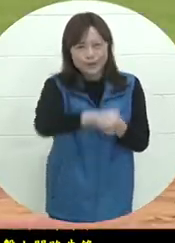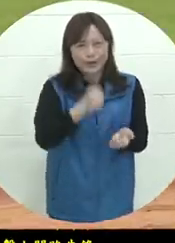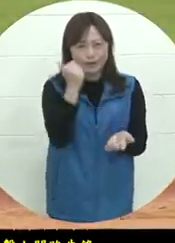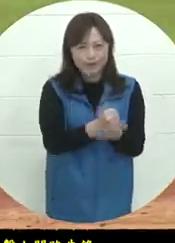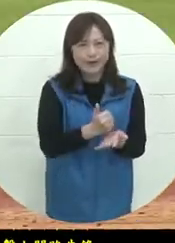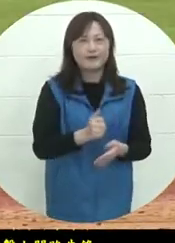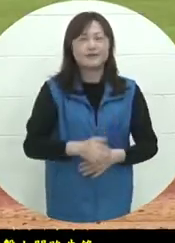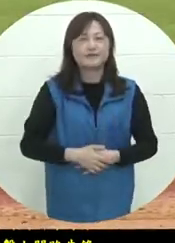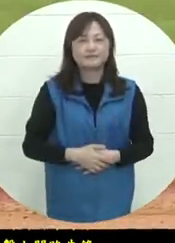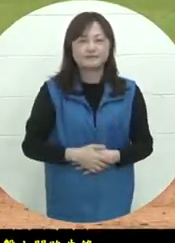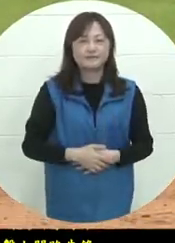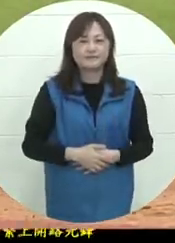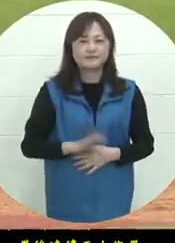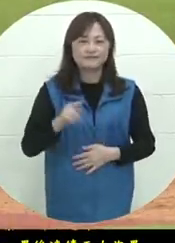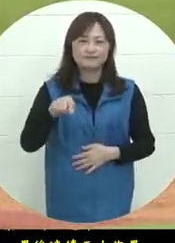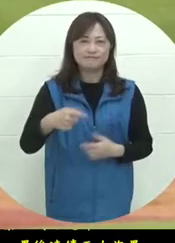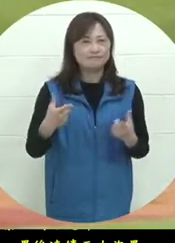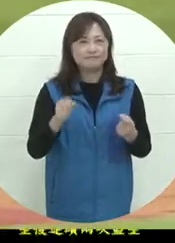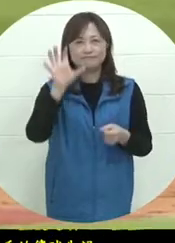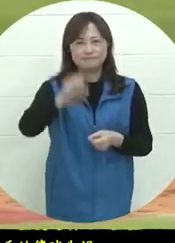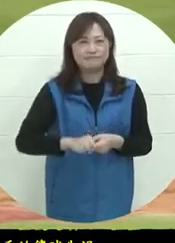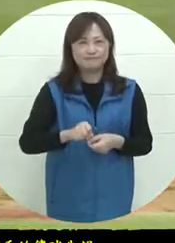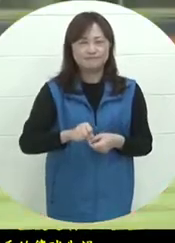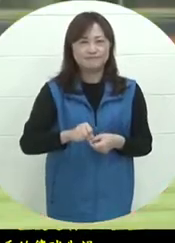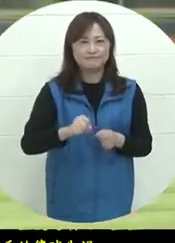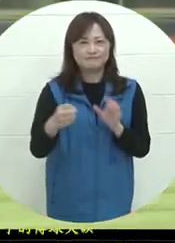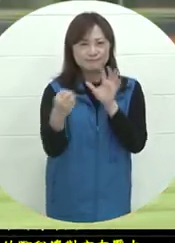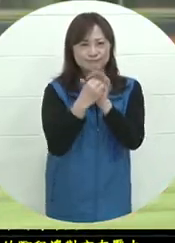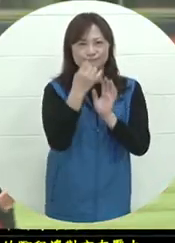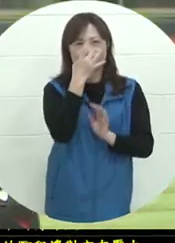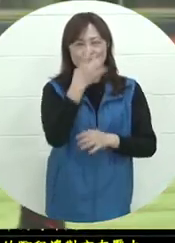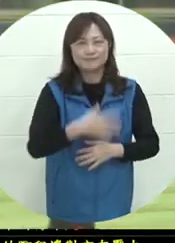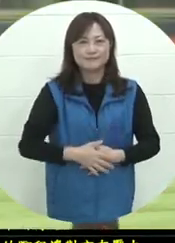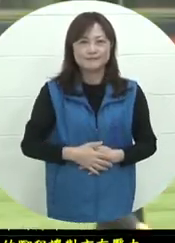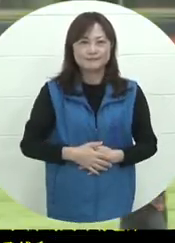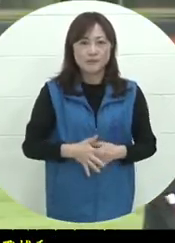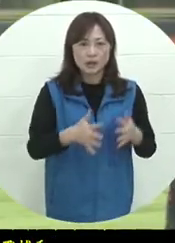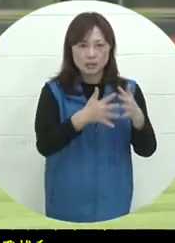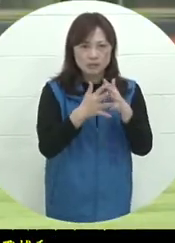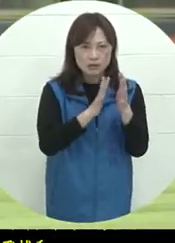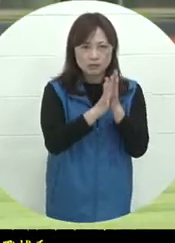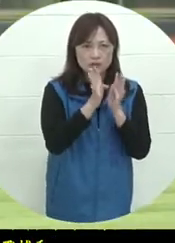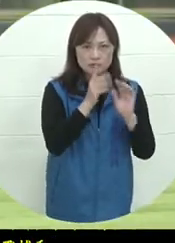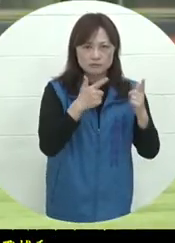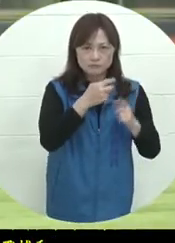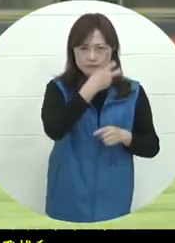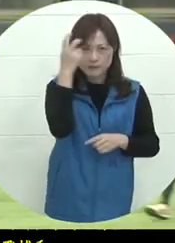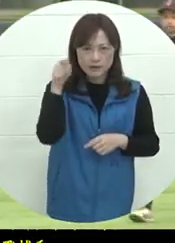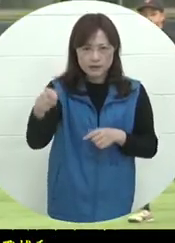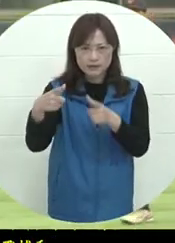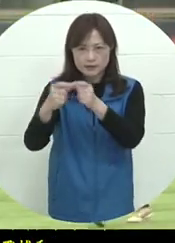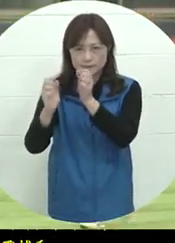Wow, there is still no way to catch it this time. Did the American team find out that the Japanese team's head cooperates with